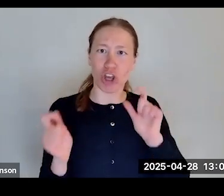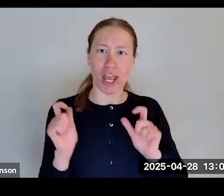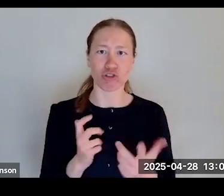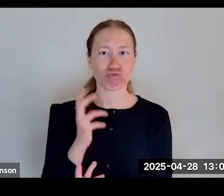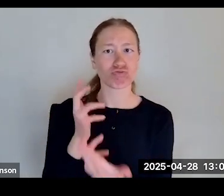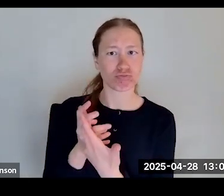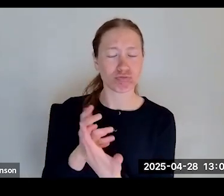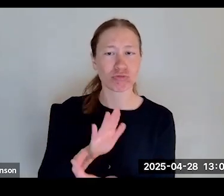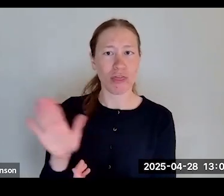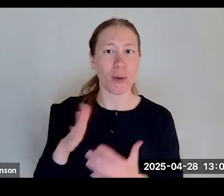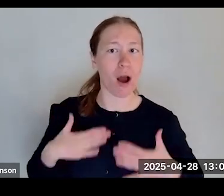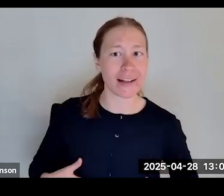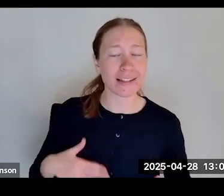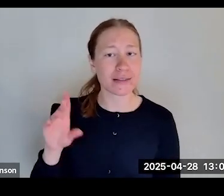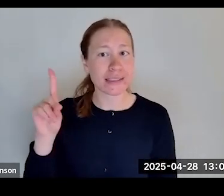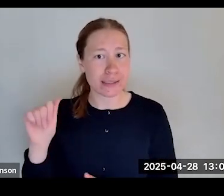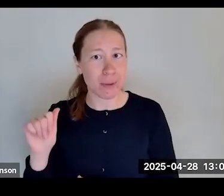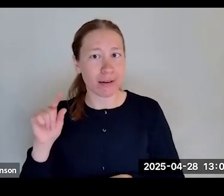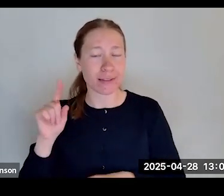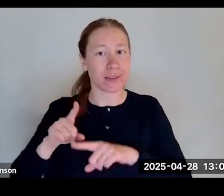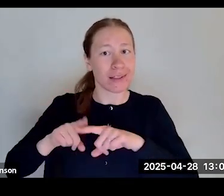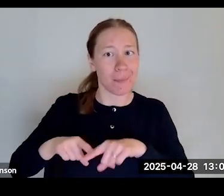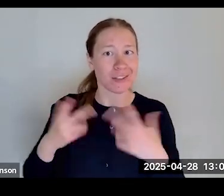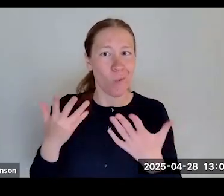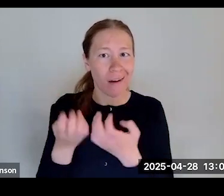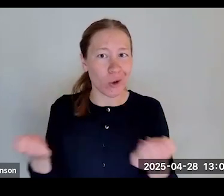or their disabilities, depending if there is also equipment included.